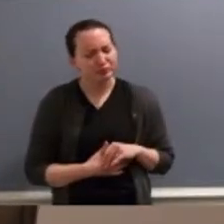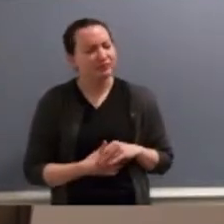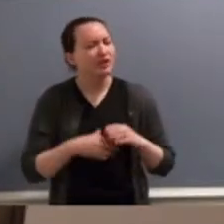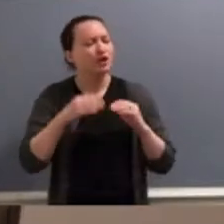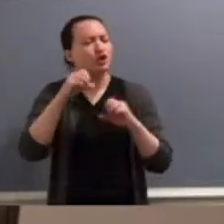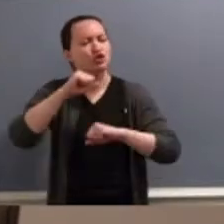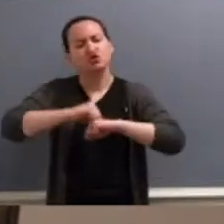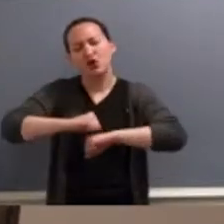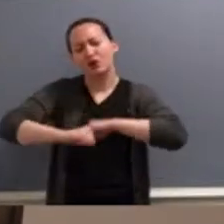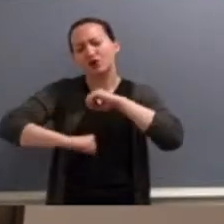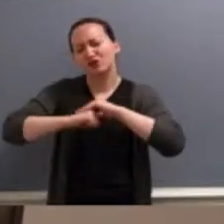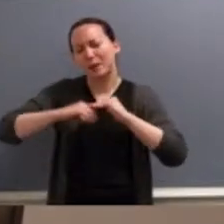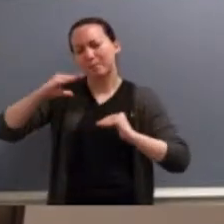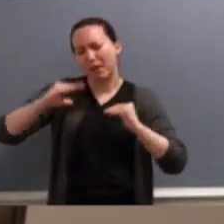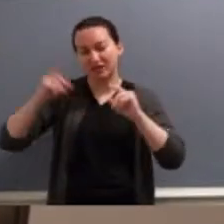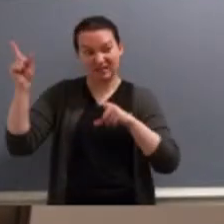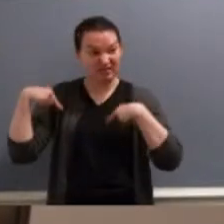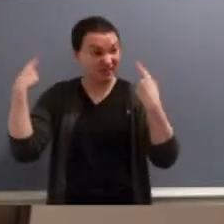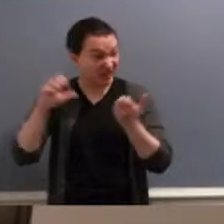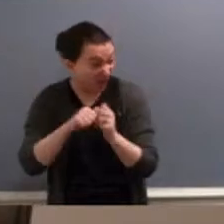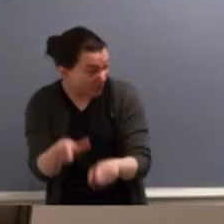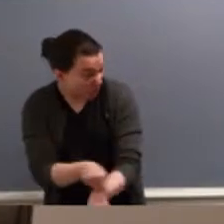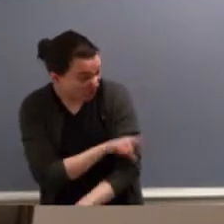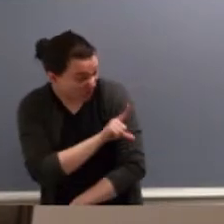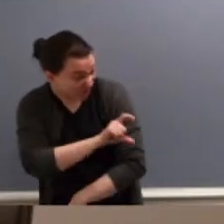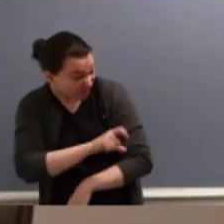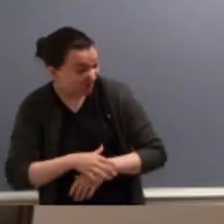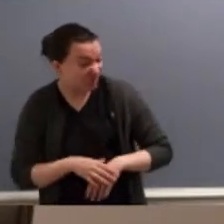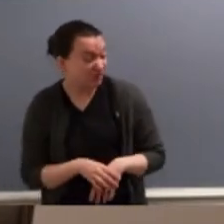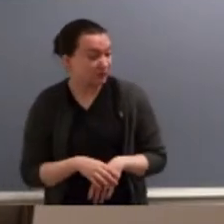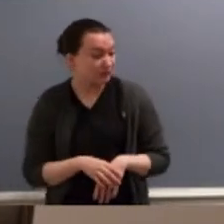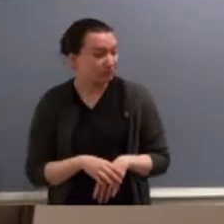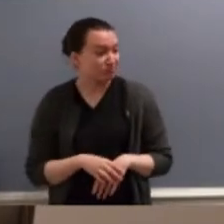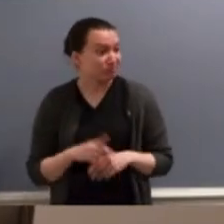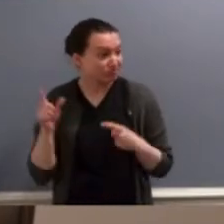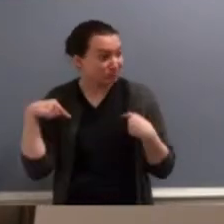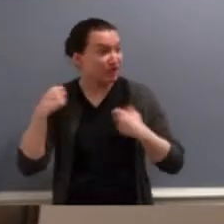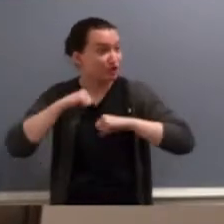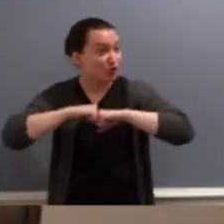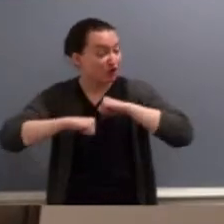and it's been a while how long has it been that you can say that we've been structurally balanced